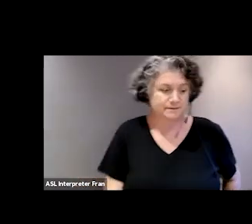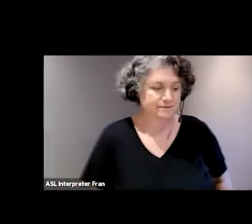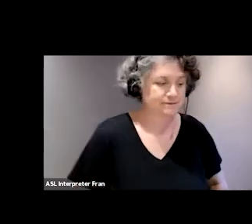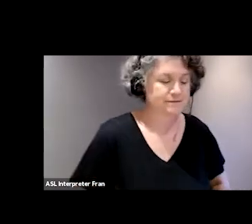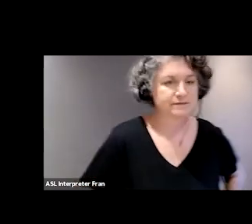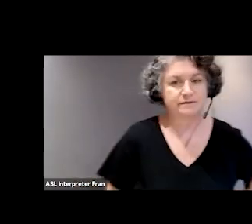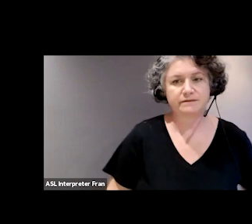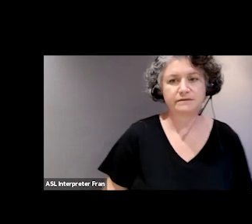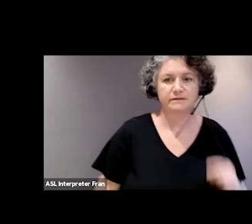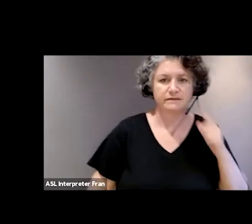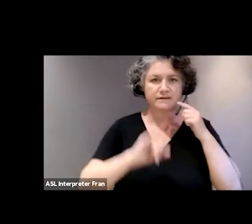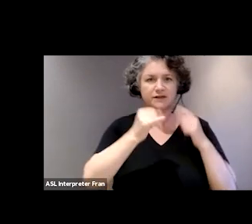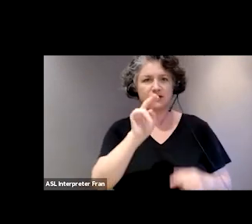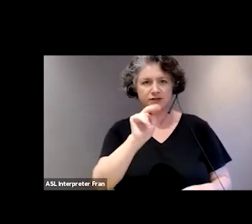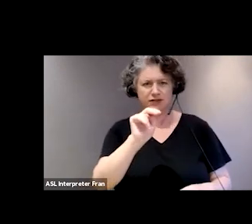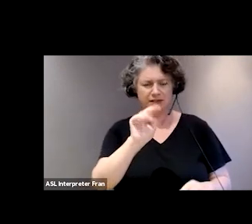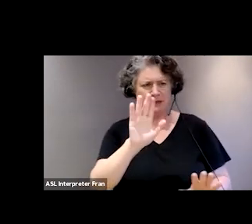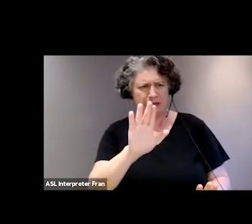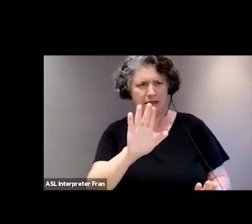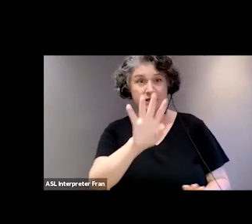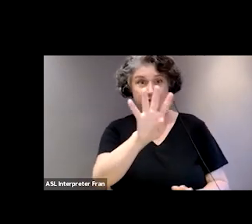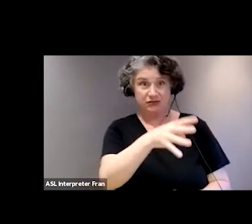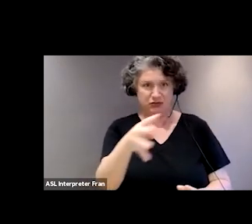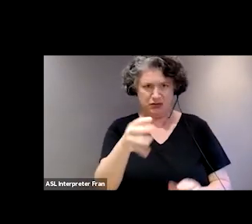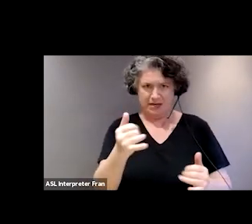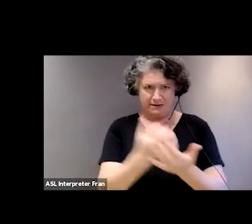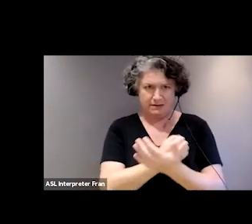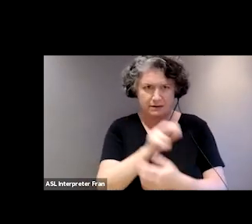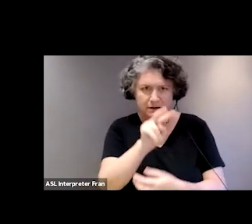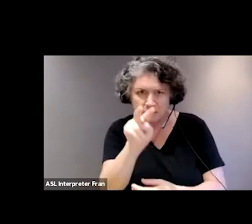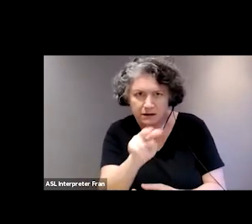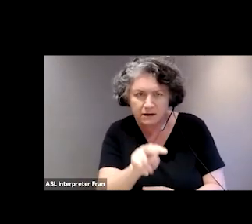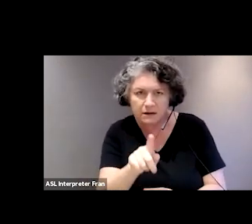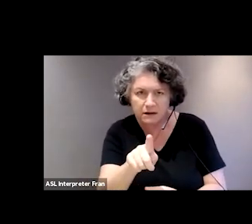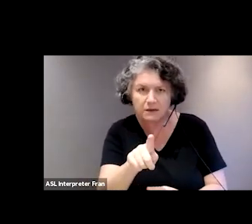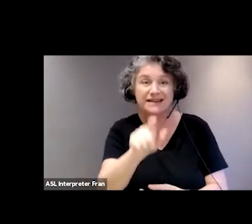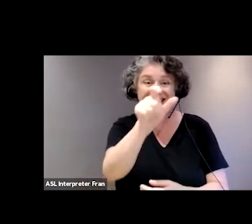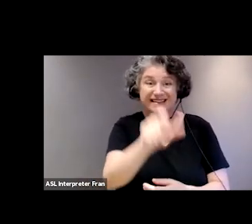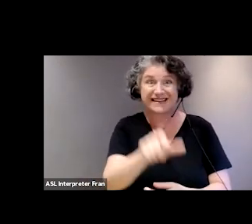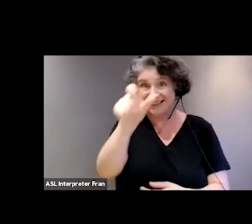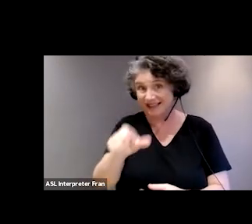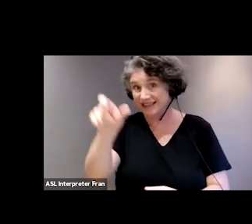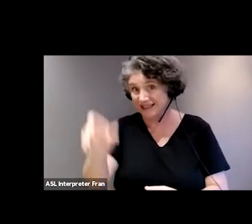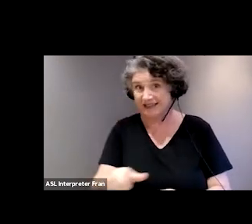flew and whether the loss of taste and sense of smell, whether